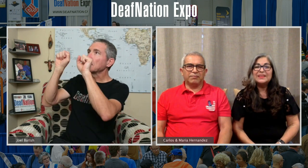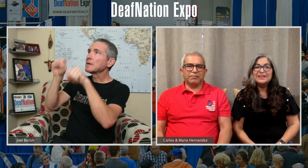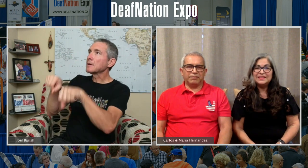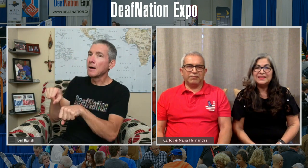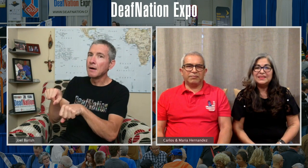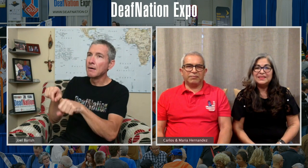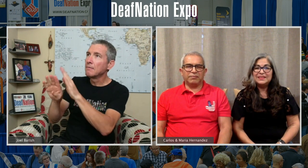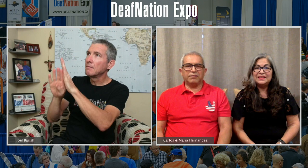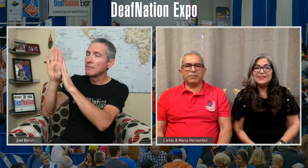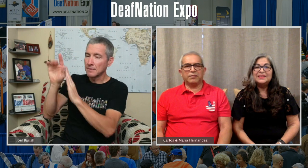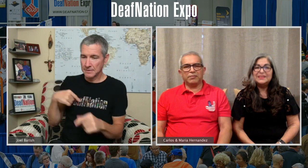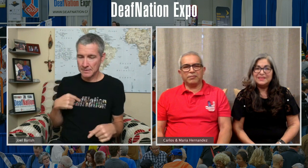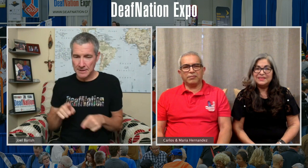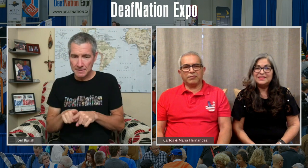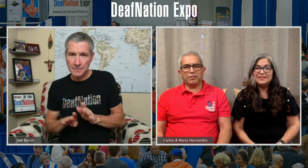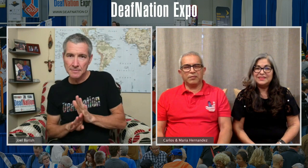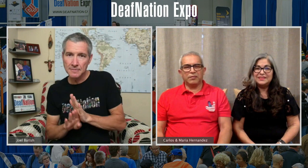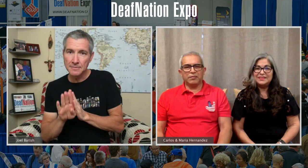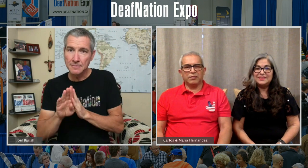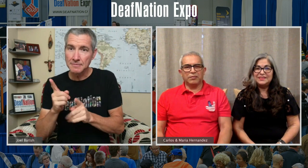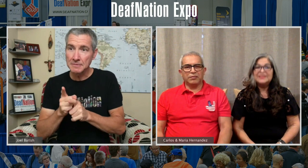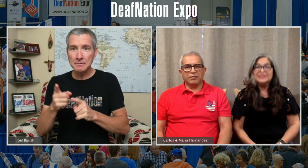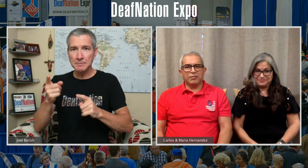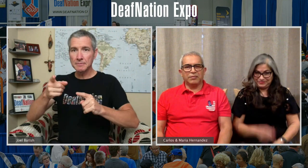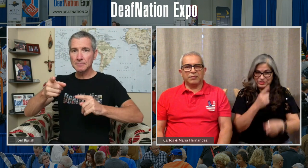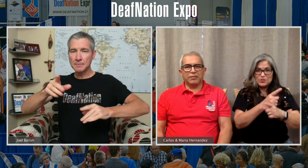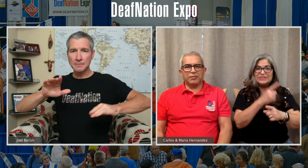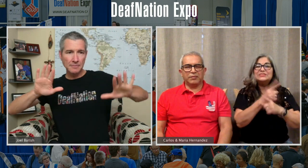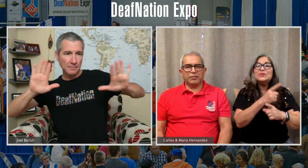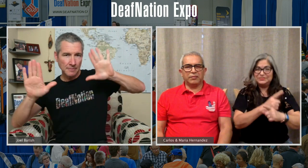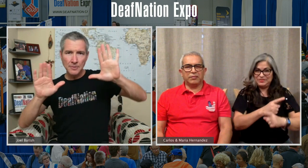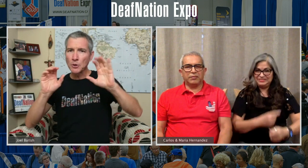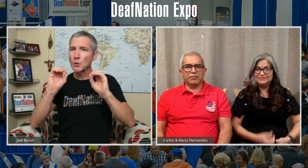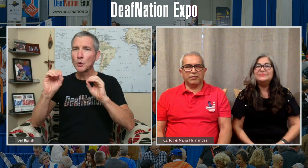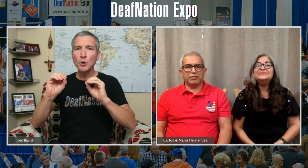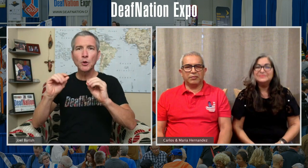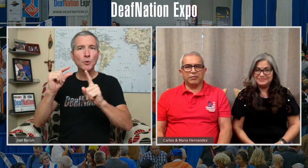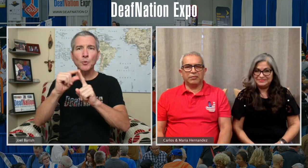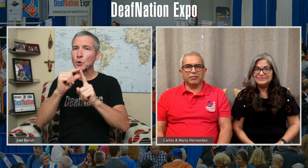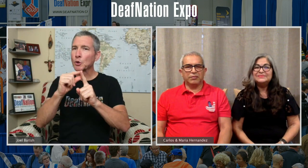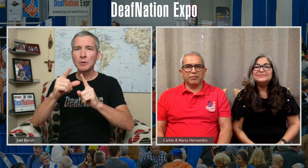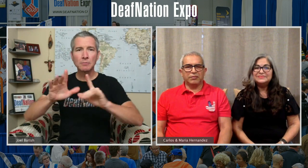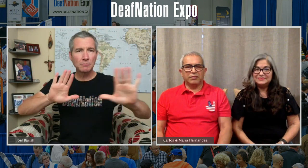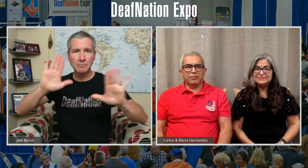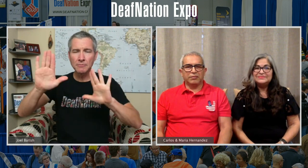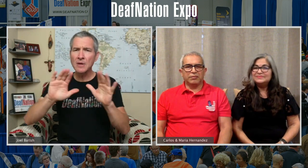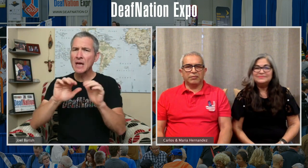They can grow, I can too. You do mime, no words.